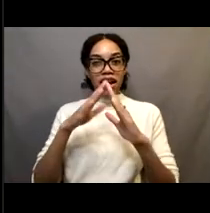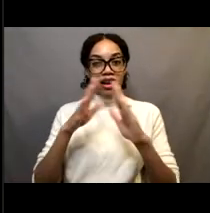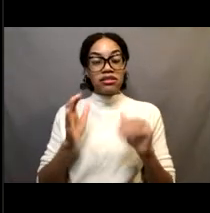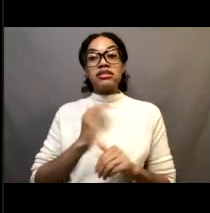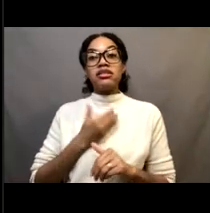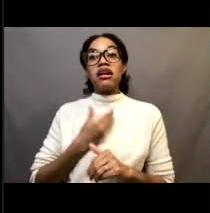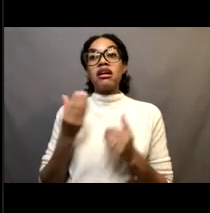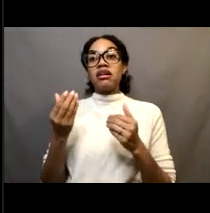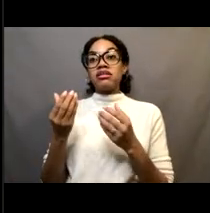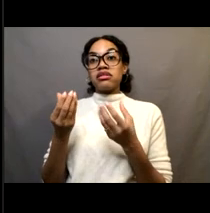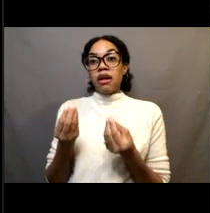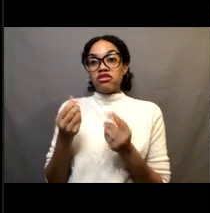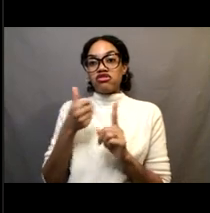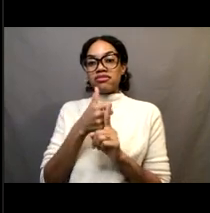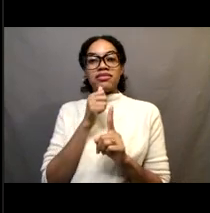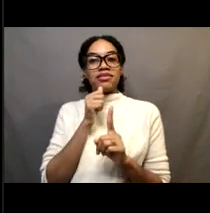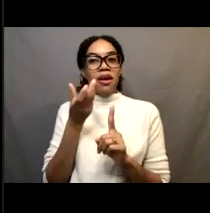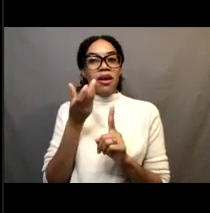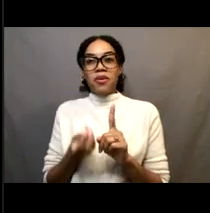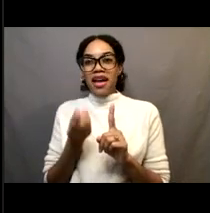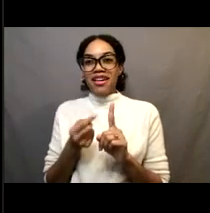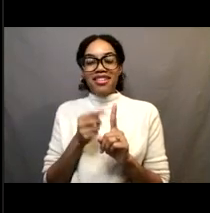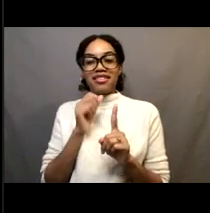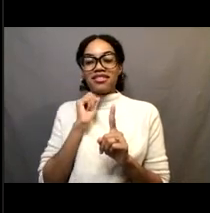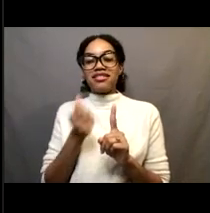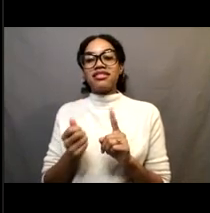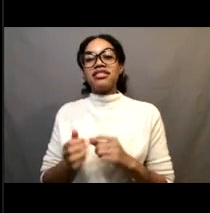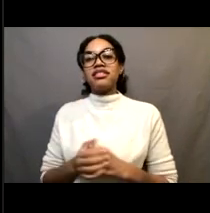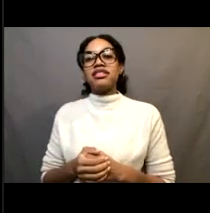And I wanted to share with you that people have been elevating their homes